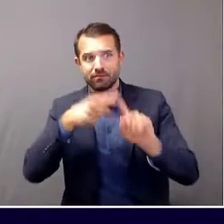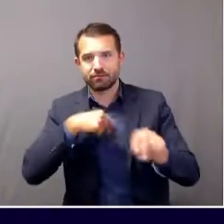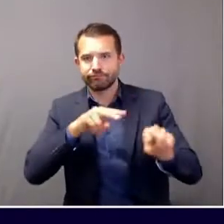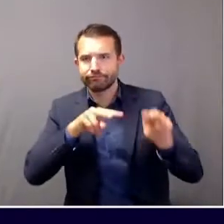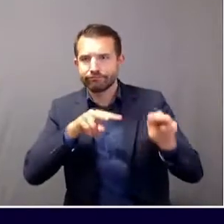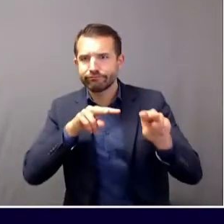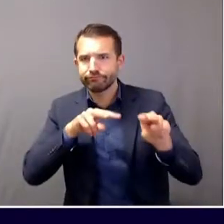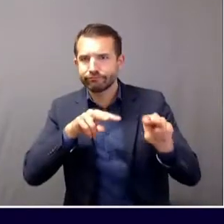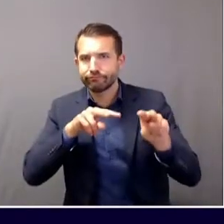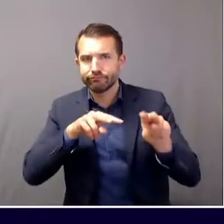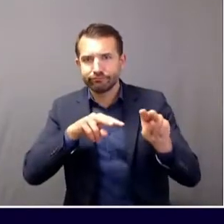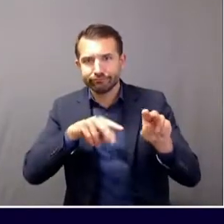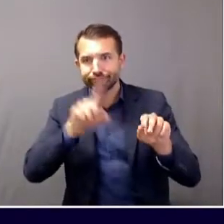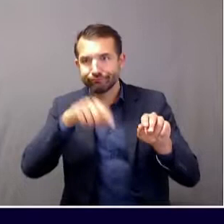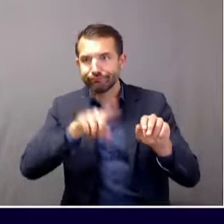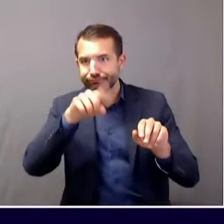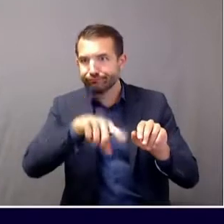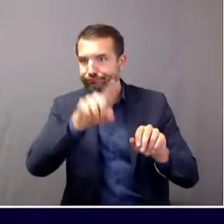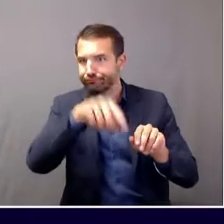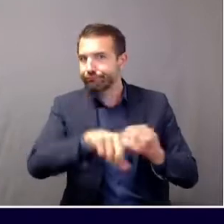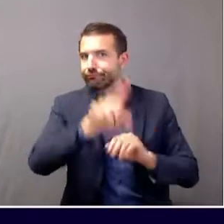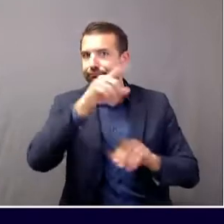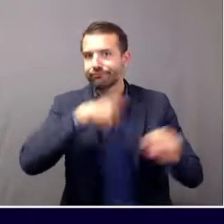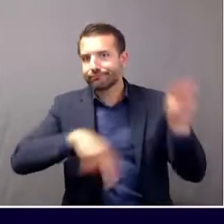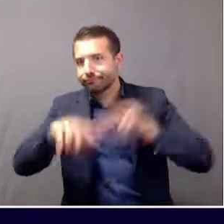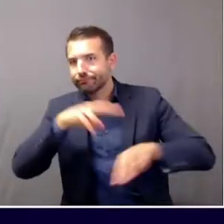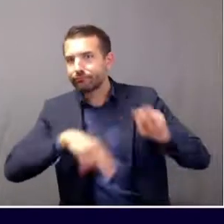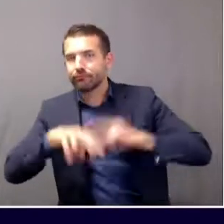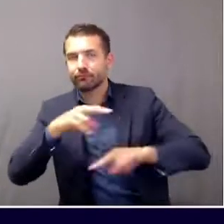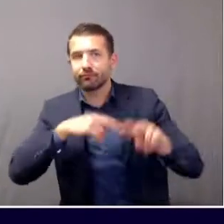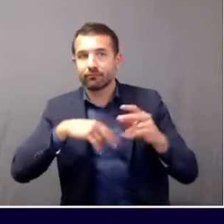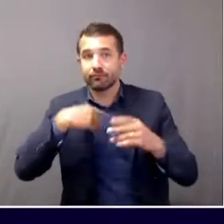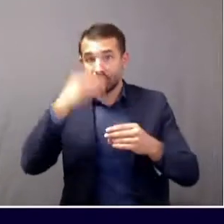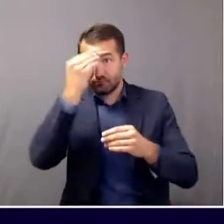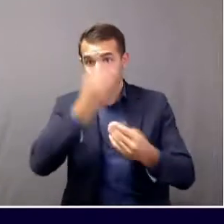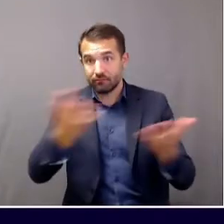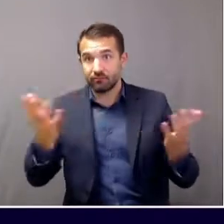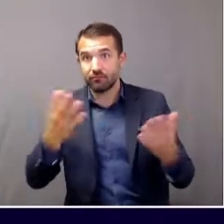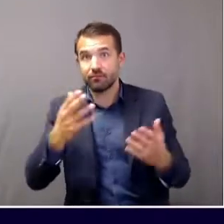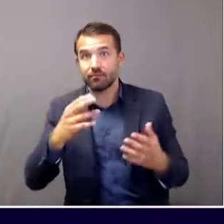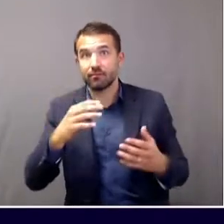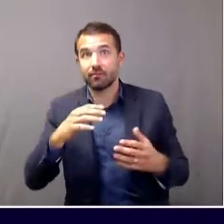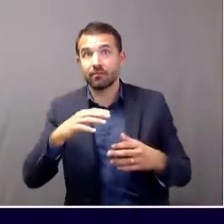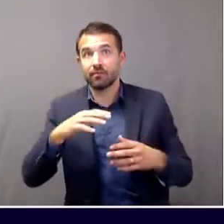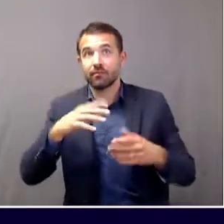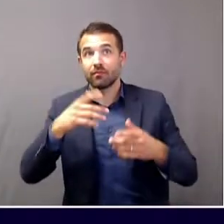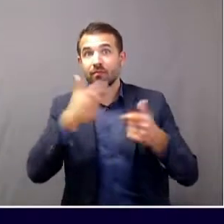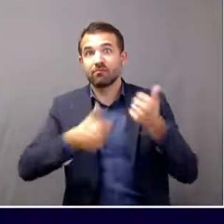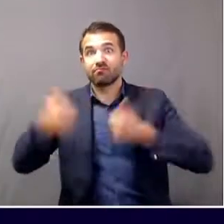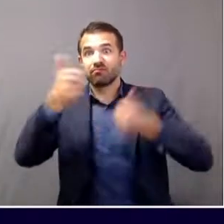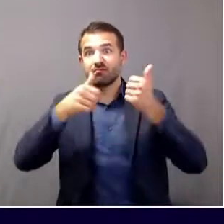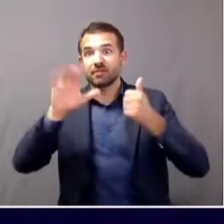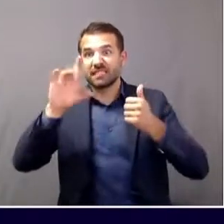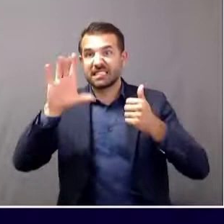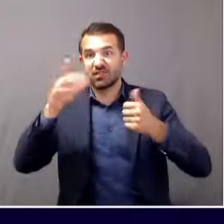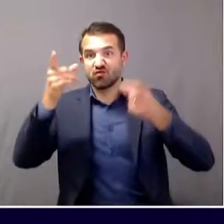things that I've just been briefed on my counterparts are